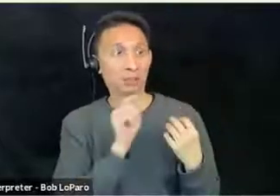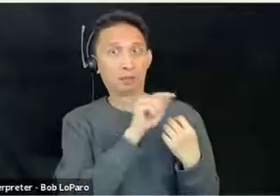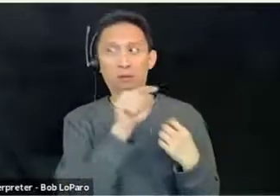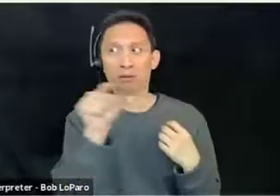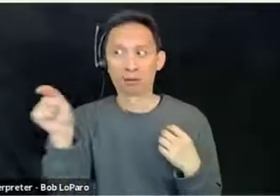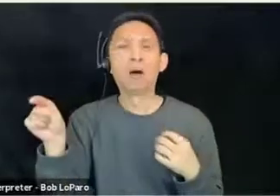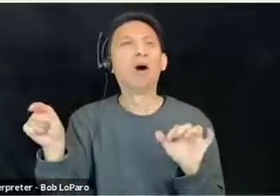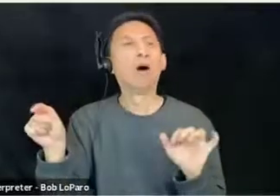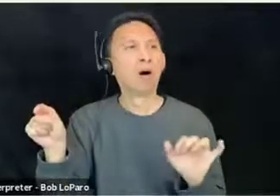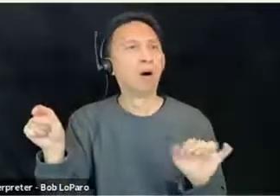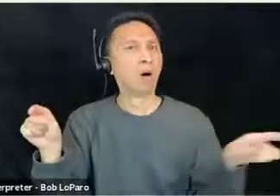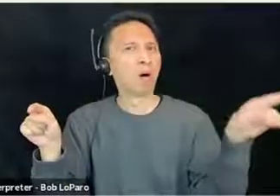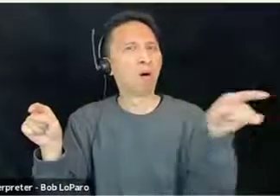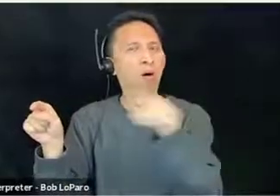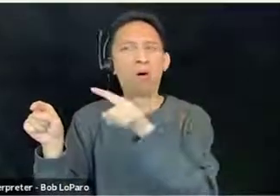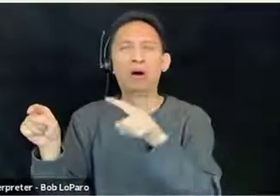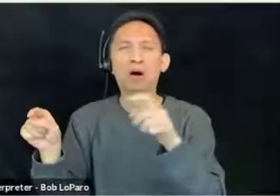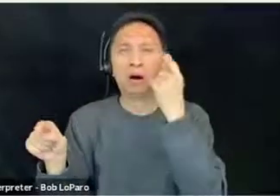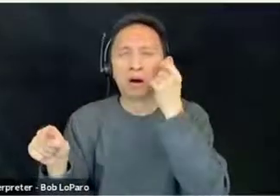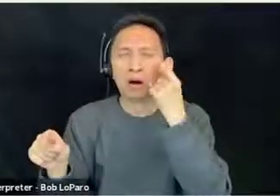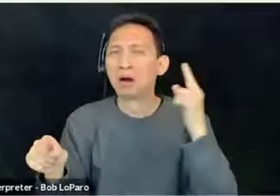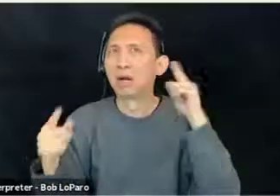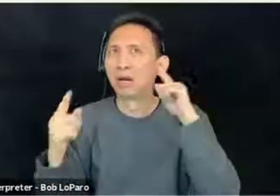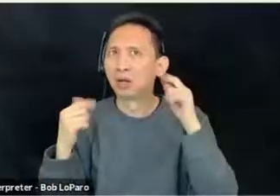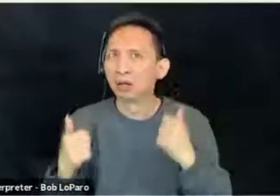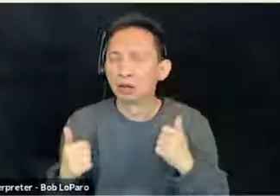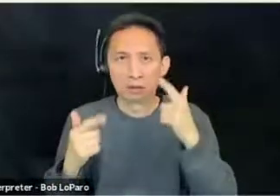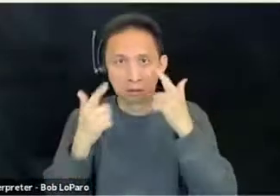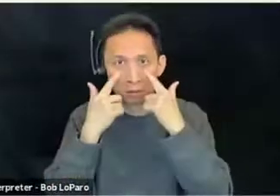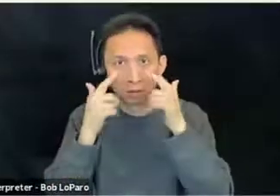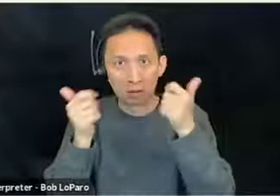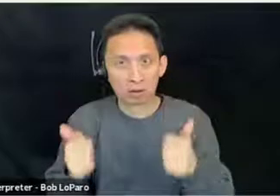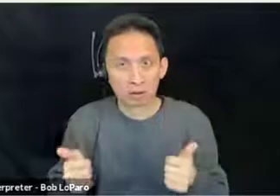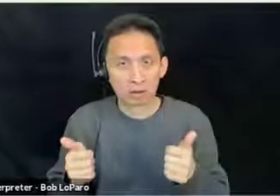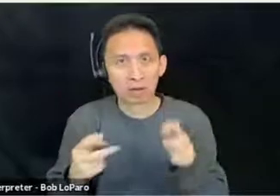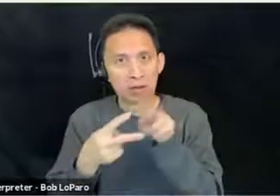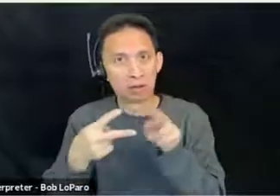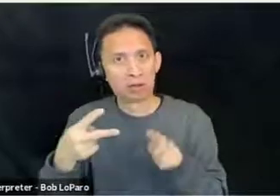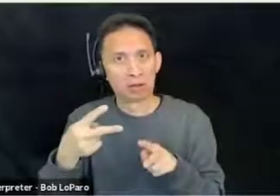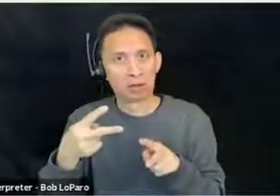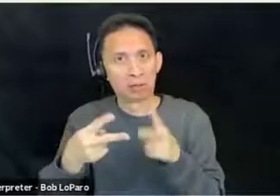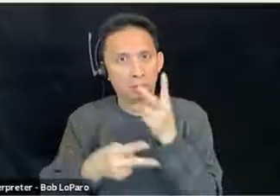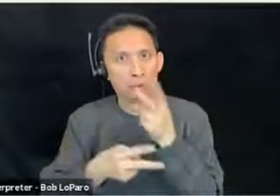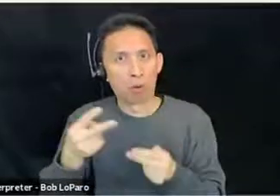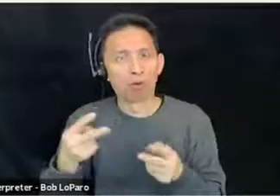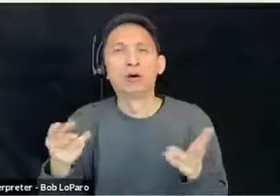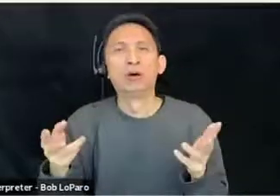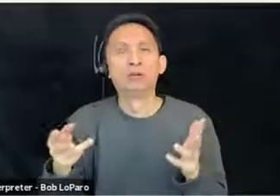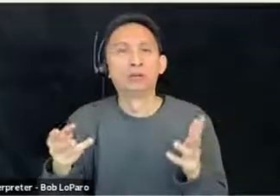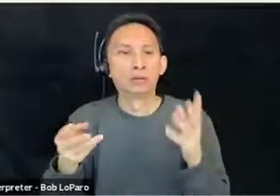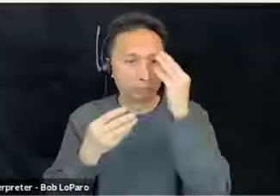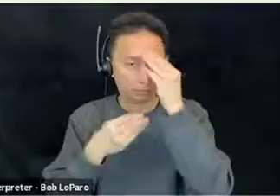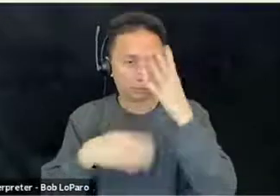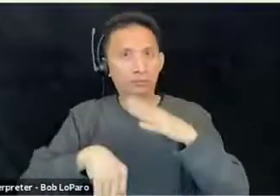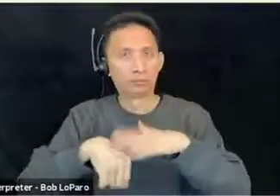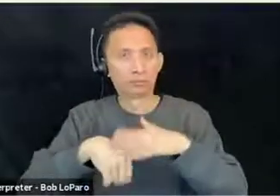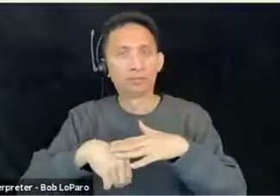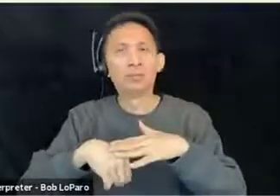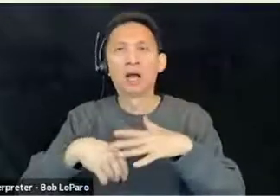that's caused the hearing and vision combined loss. I still wanna share this lengthy diagnostic odyssey